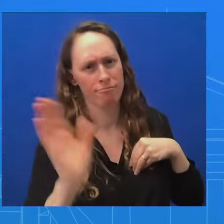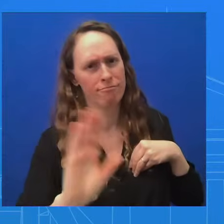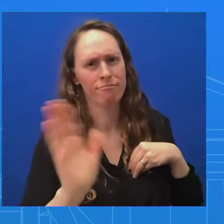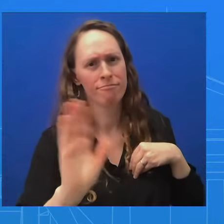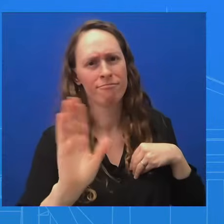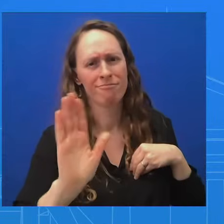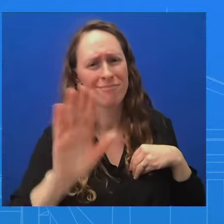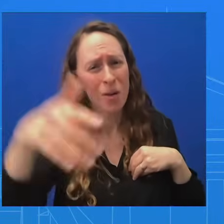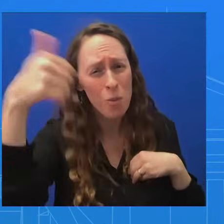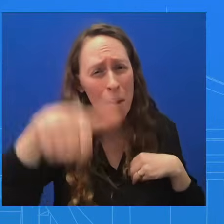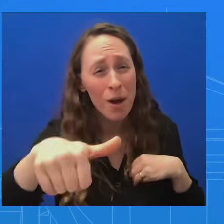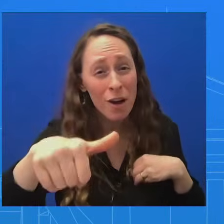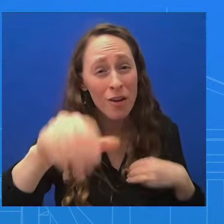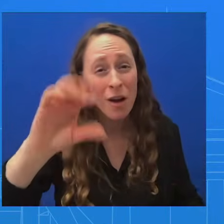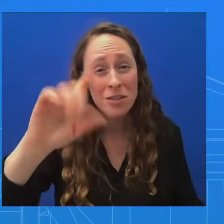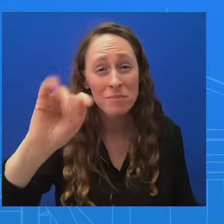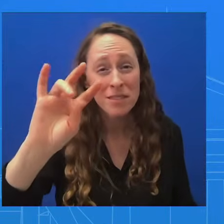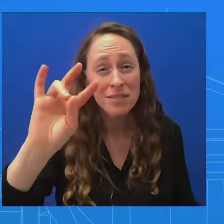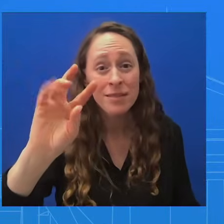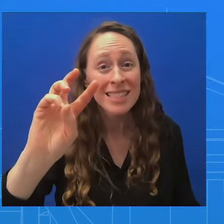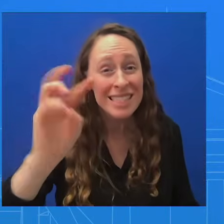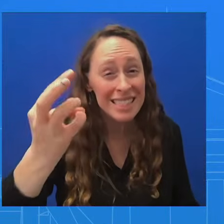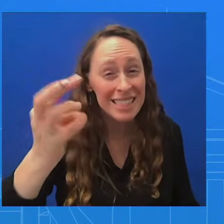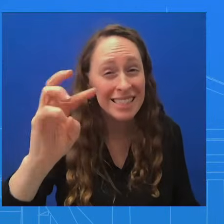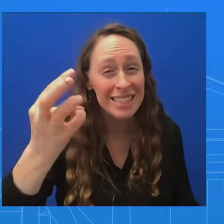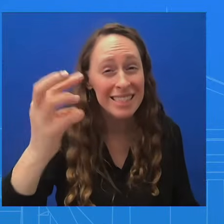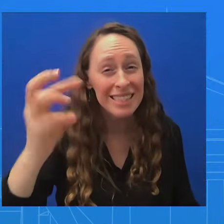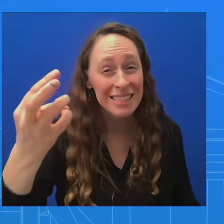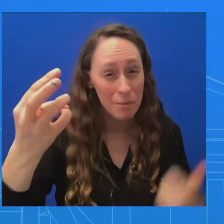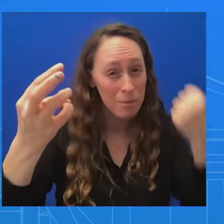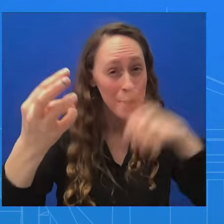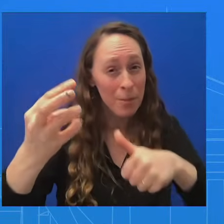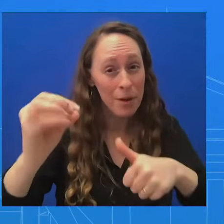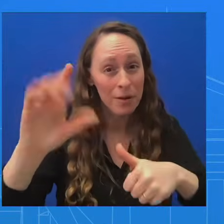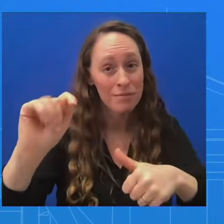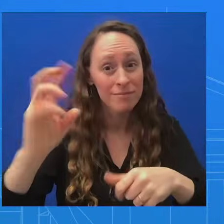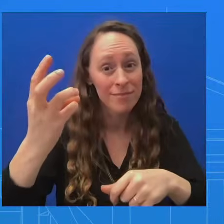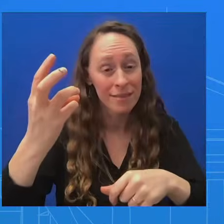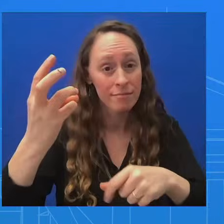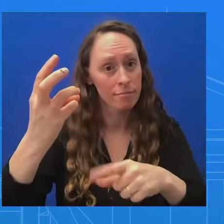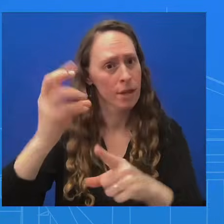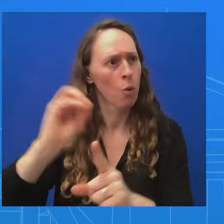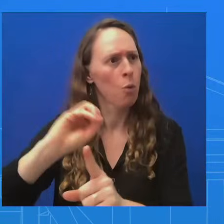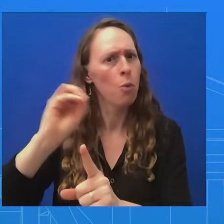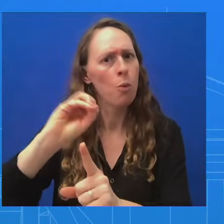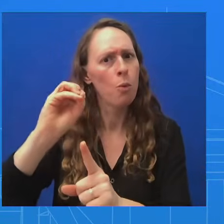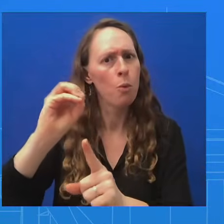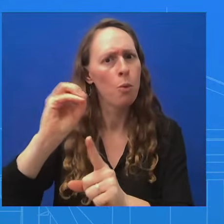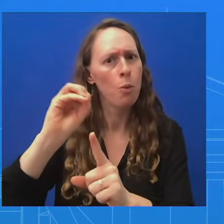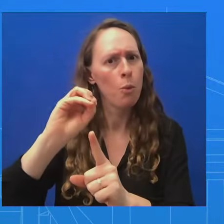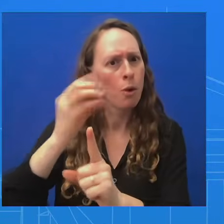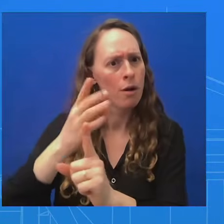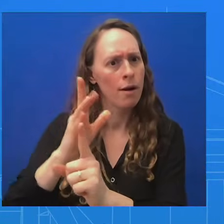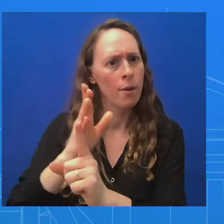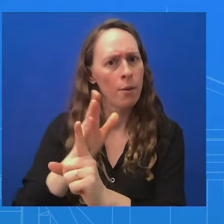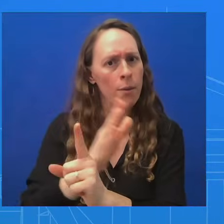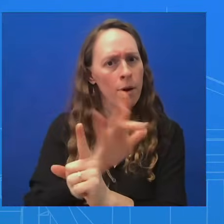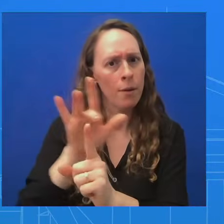and Hamas, Mr. Sinwar -- Mr. Sinwar chose to break that ceasefire. He's the one that chose -- chose this war.